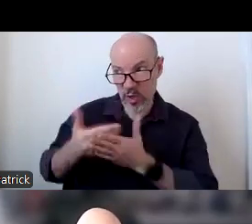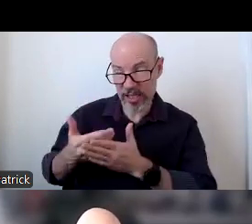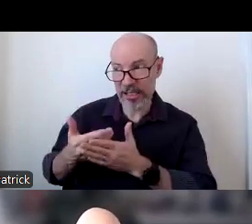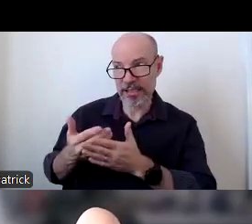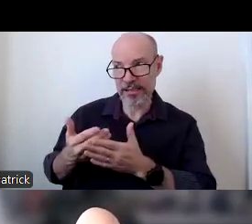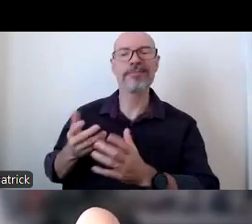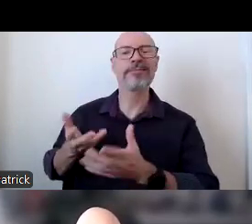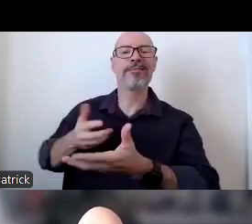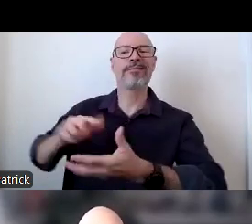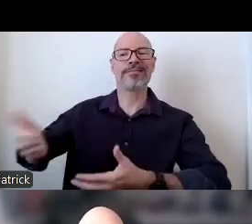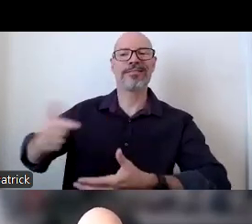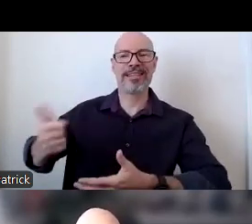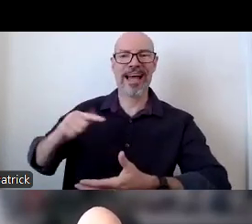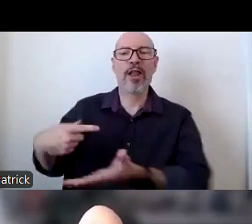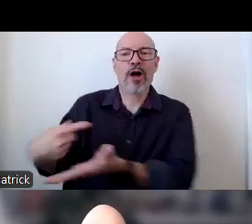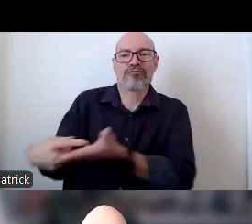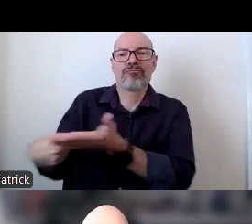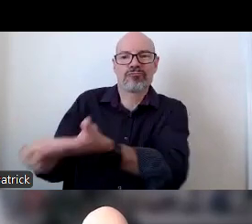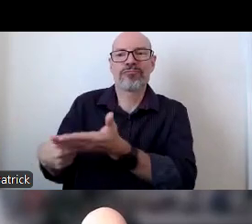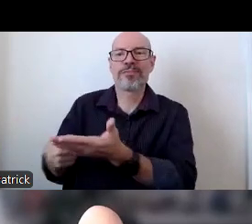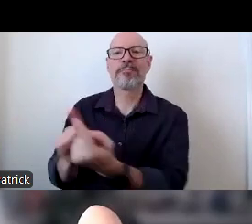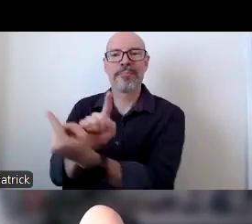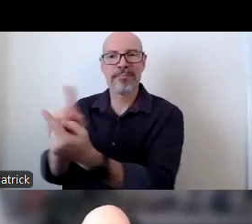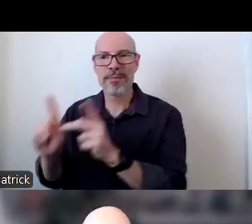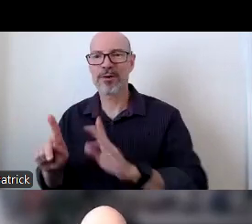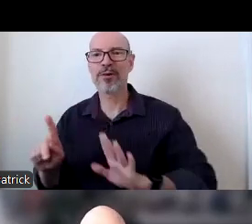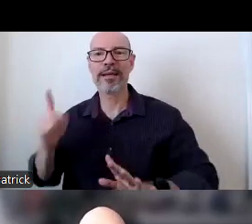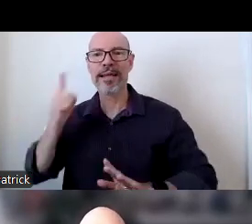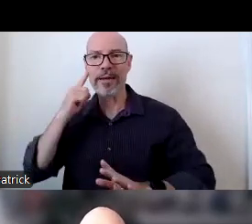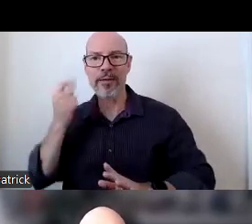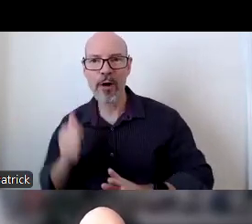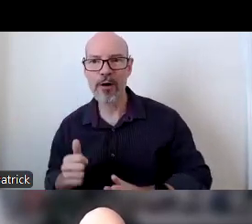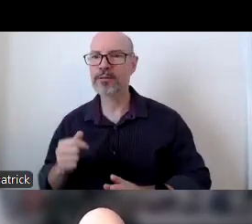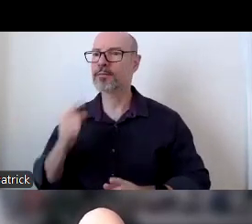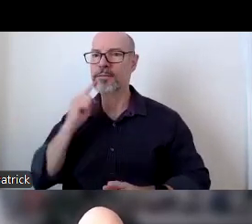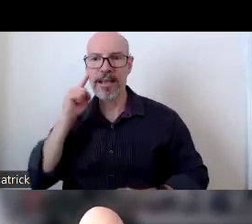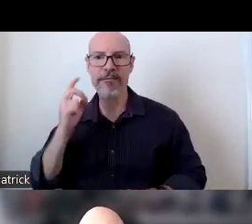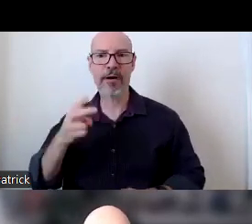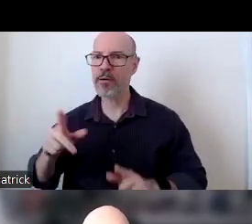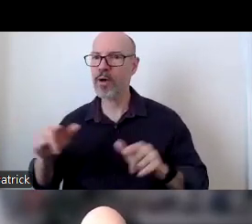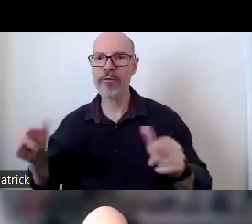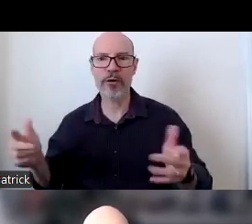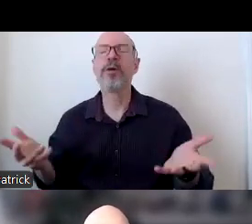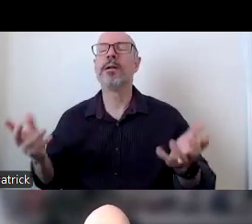First of all, you're going to get to meet the people in your community who have hearing loss, who are deaf, hard of hearing,